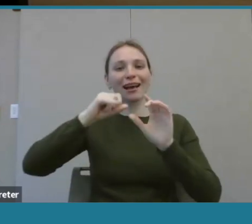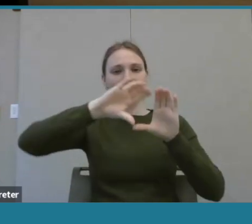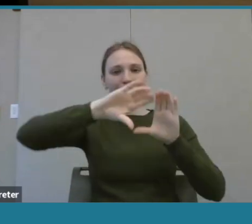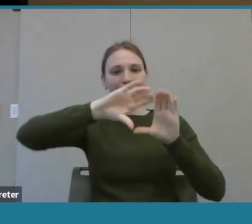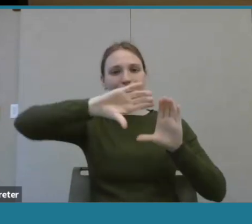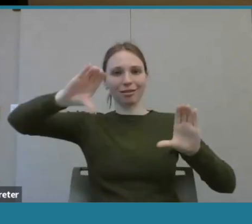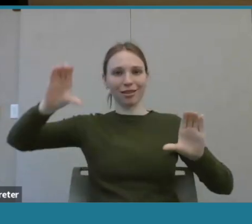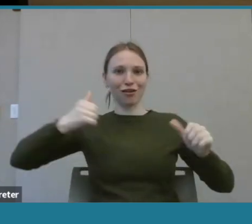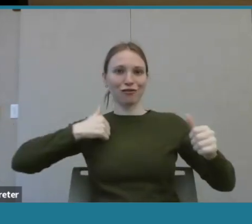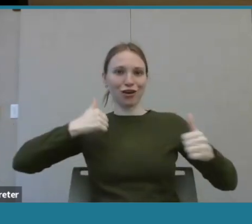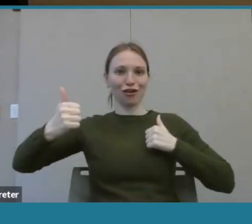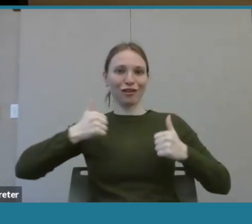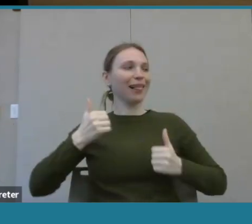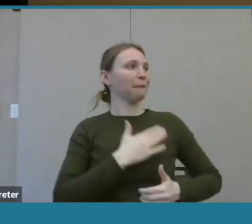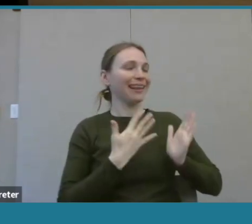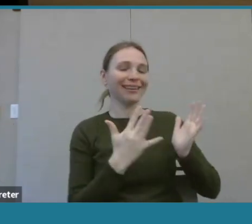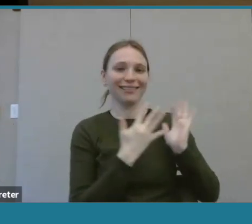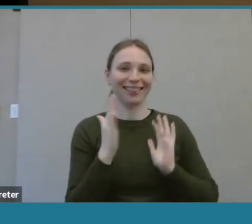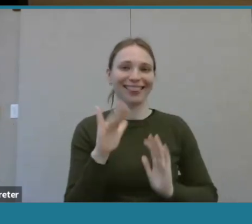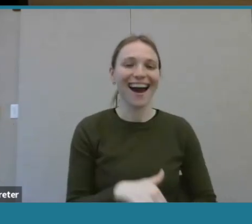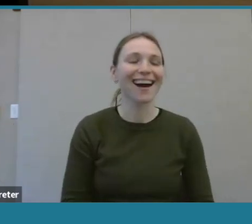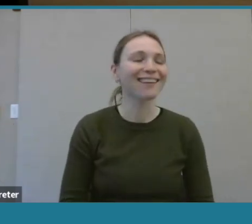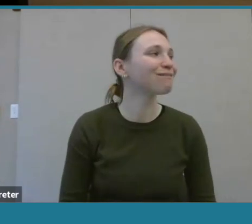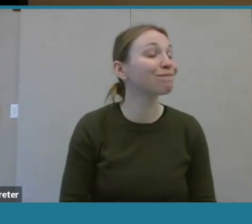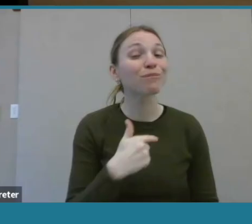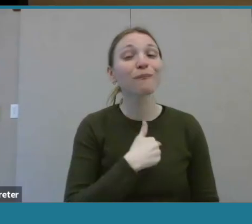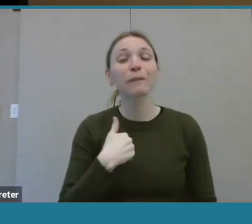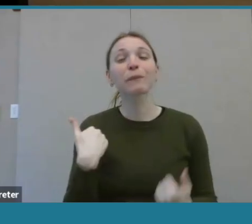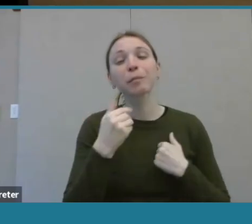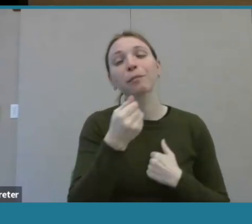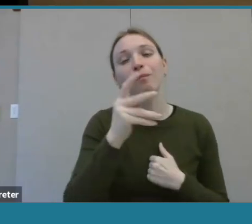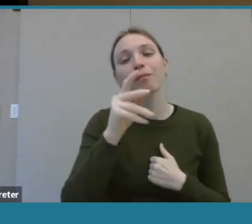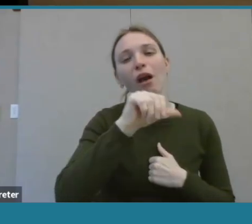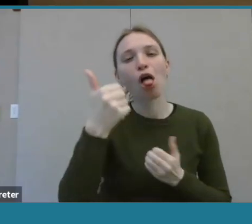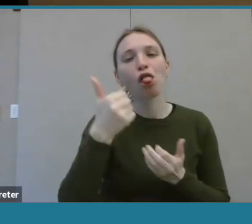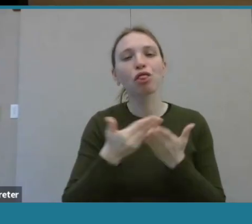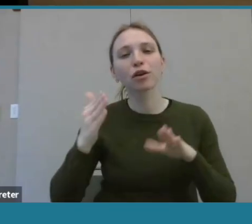Um, and, um, we had other elements on that, on that sign that we wanted to have,